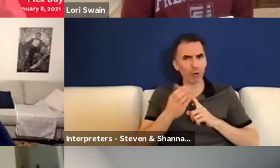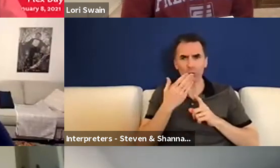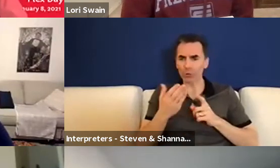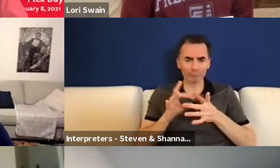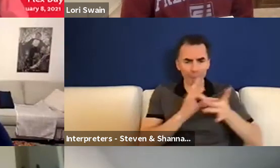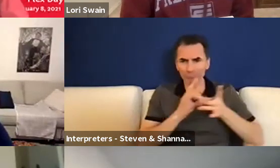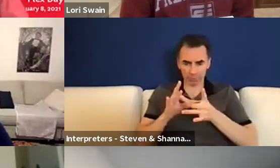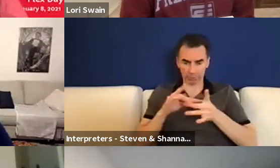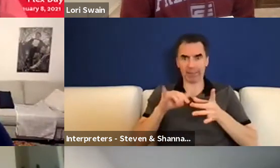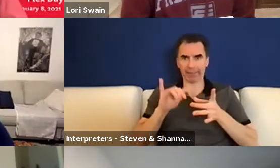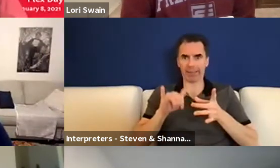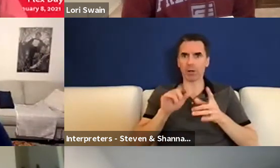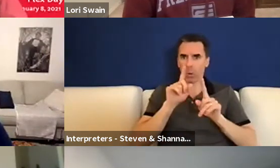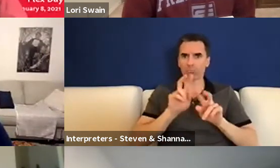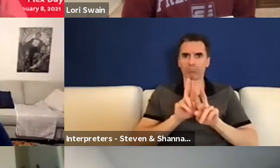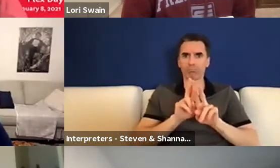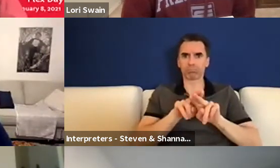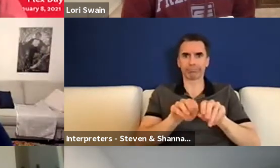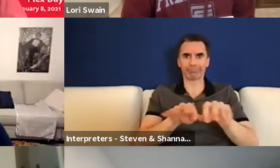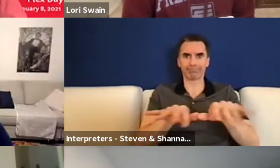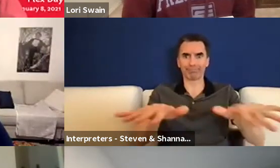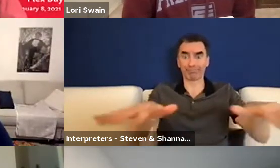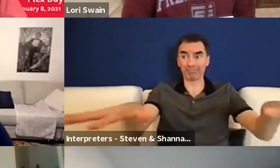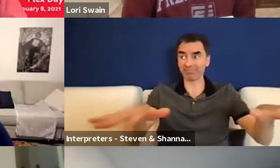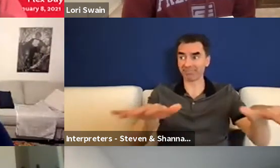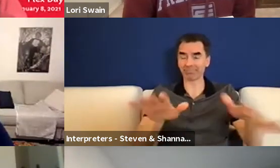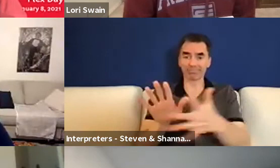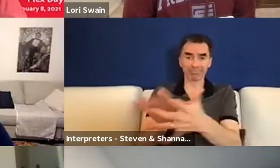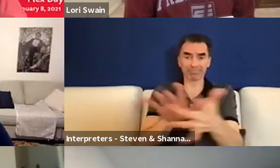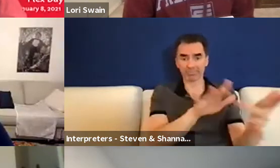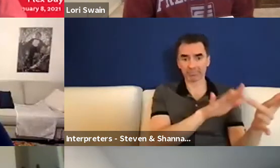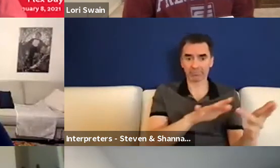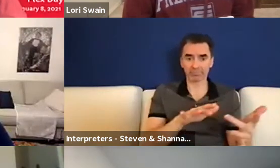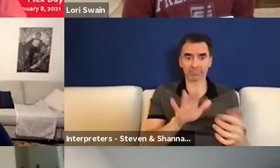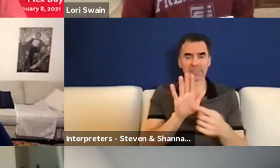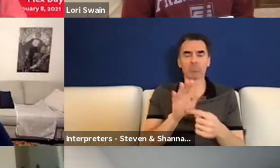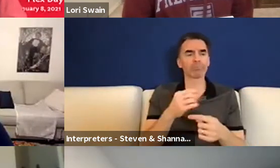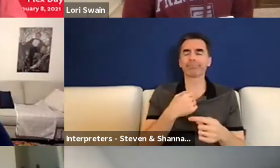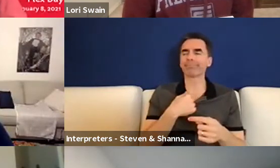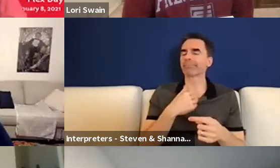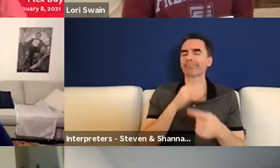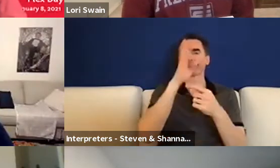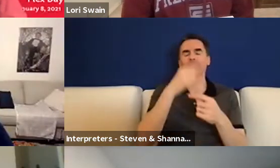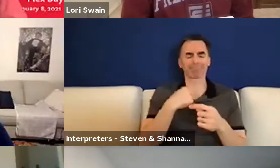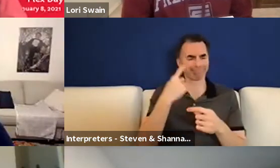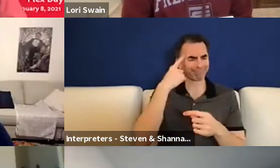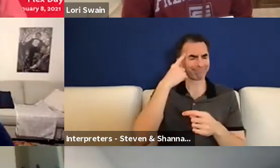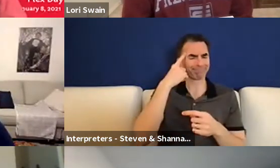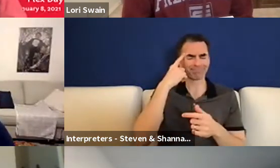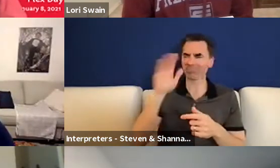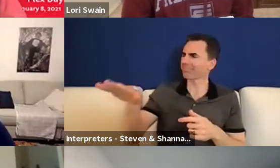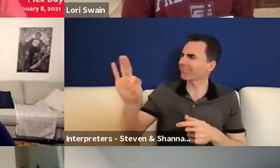division. It's like any question I had, Fran would be willing to stop what she was doing and give me the form and explain what was the